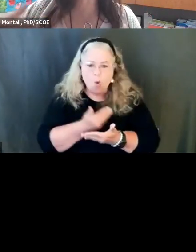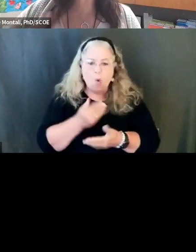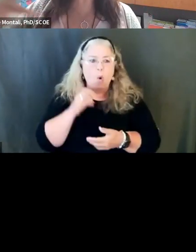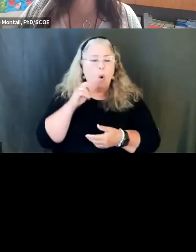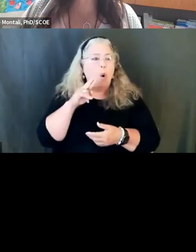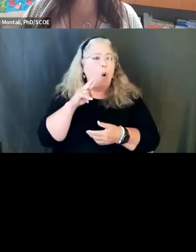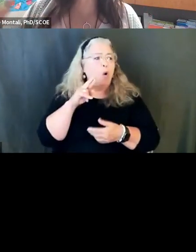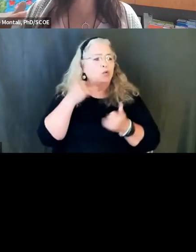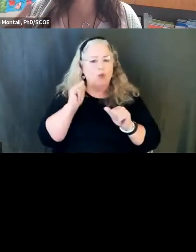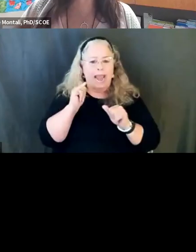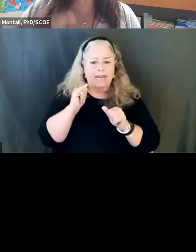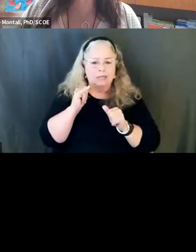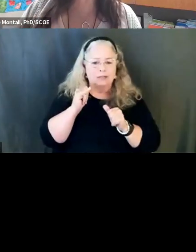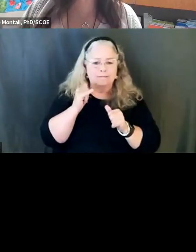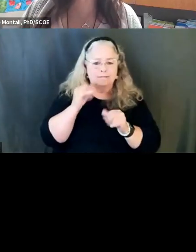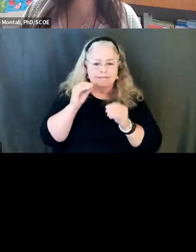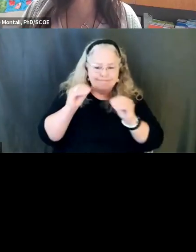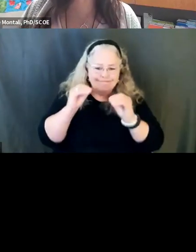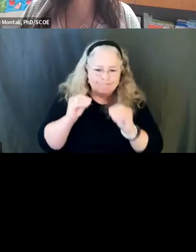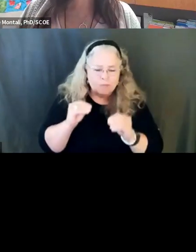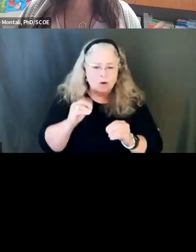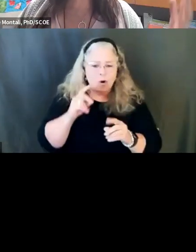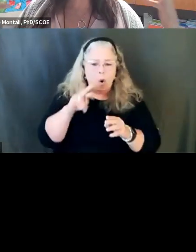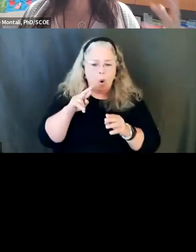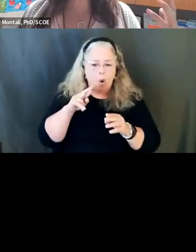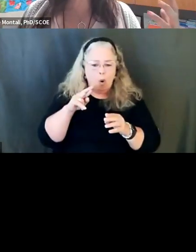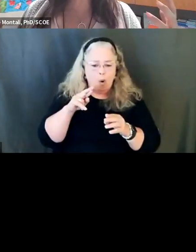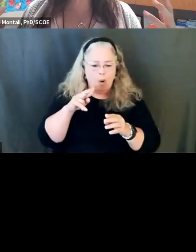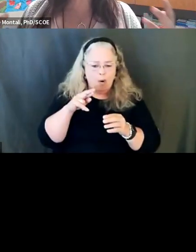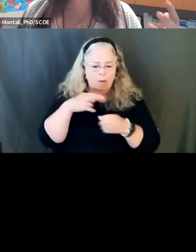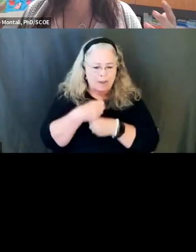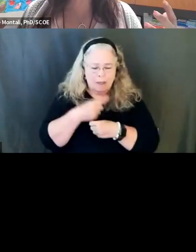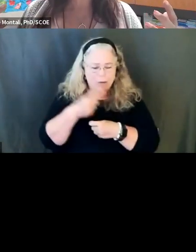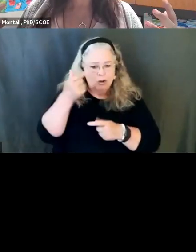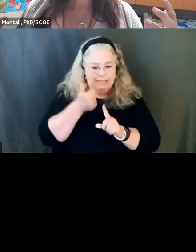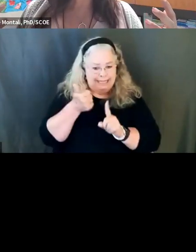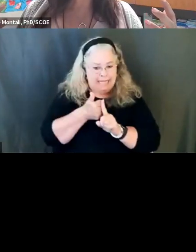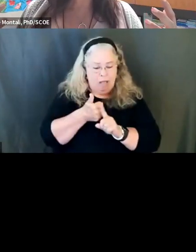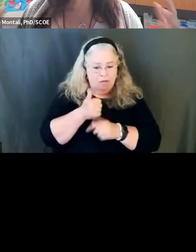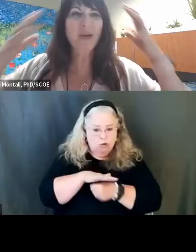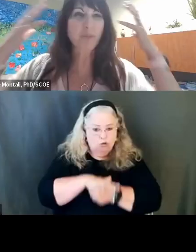to share your learning or or produce information if you're stressed out and anxious we get that